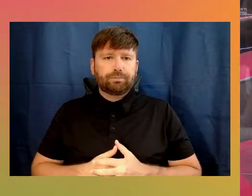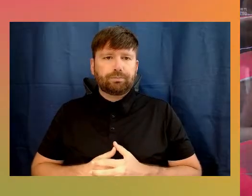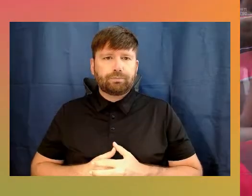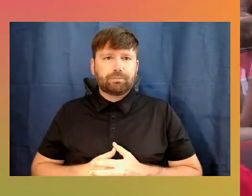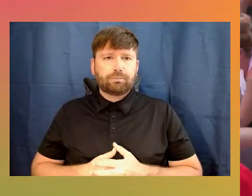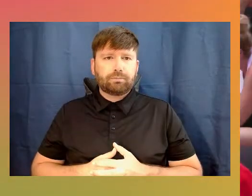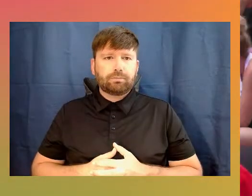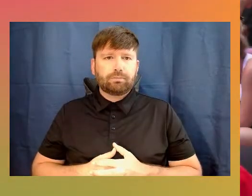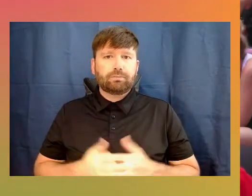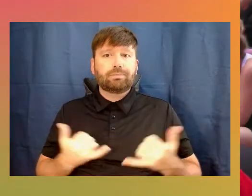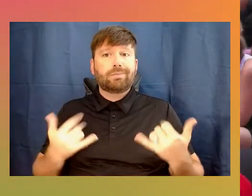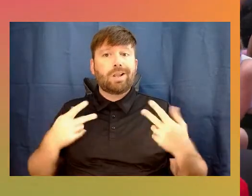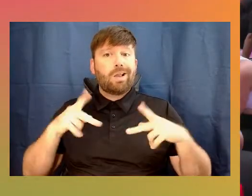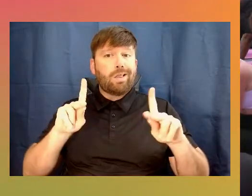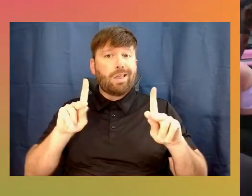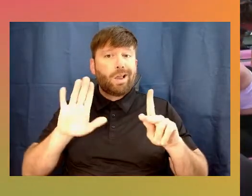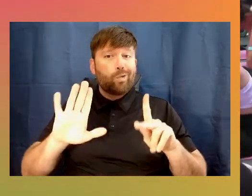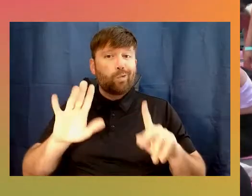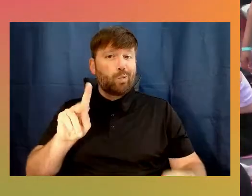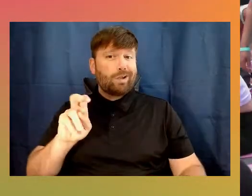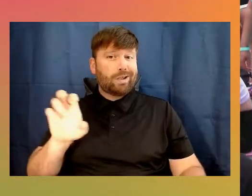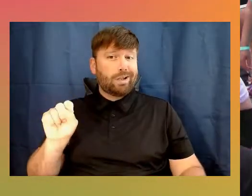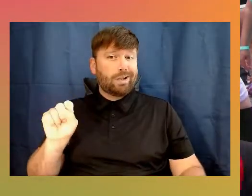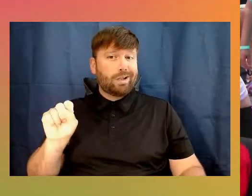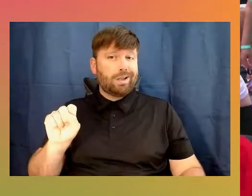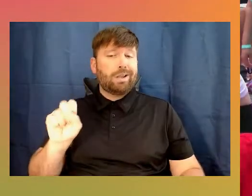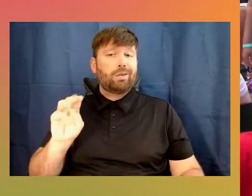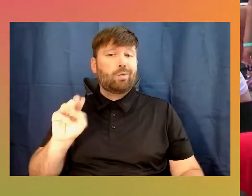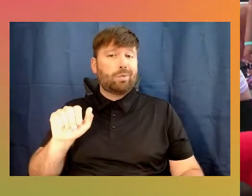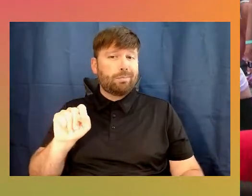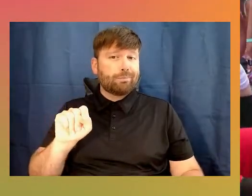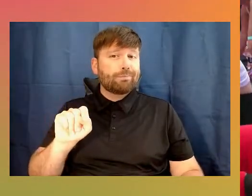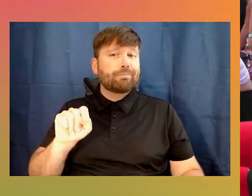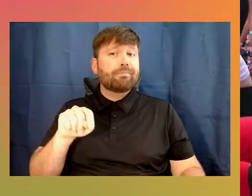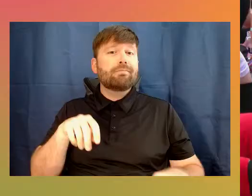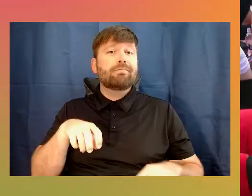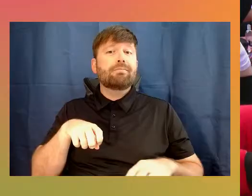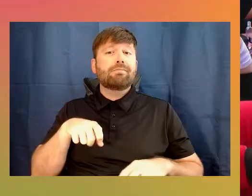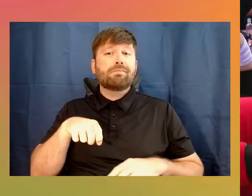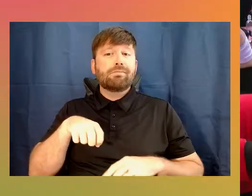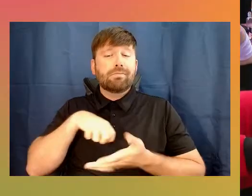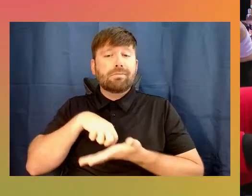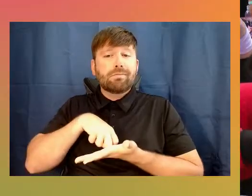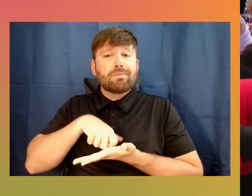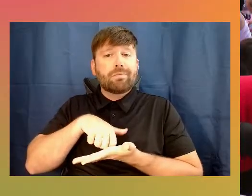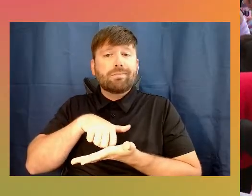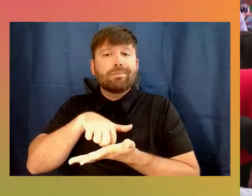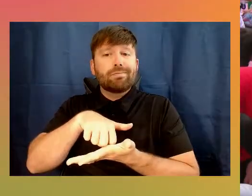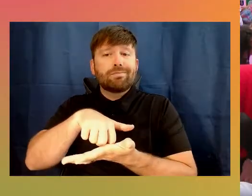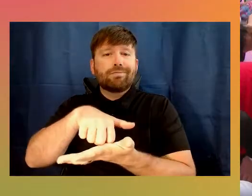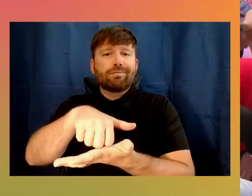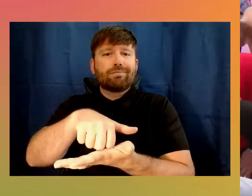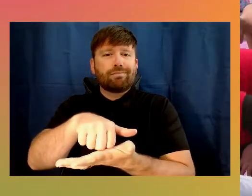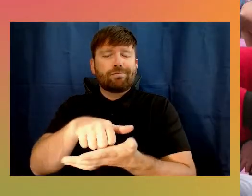SOFT EXHALE OUT.